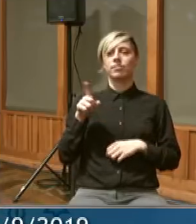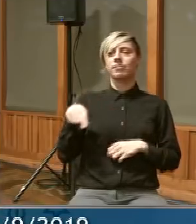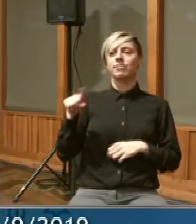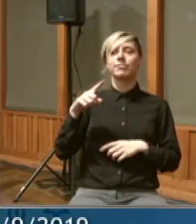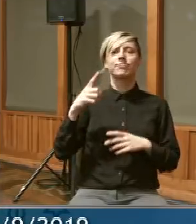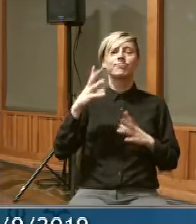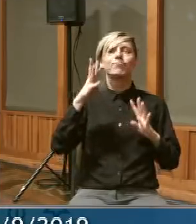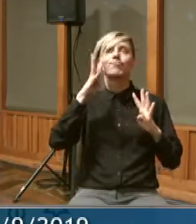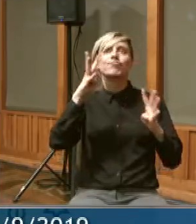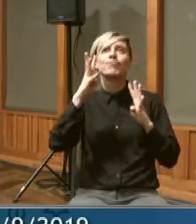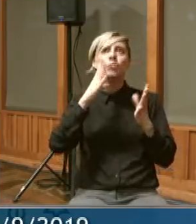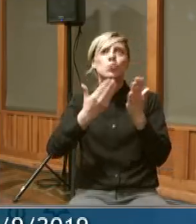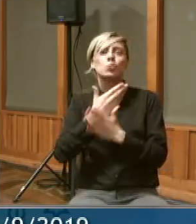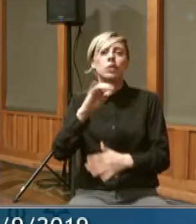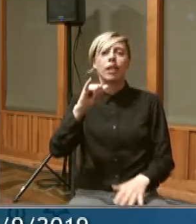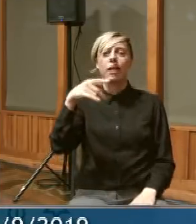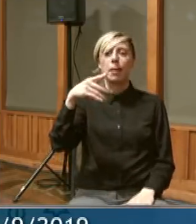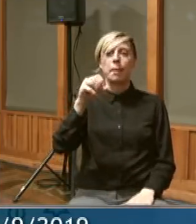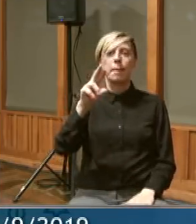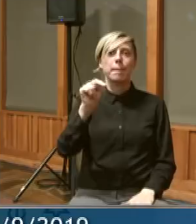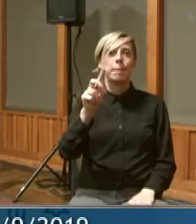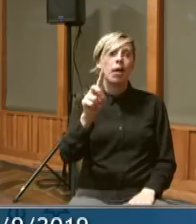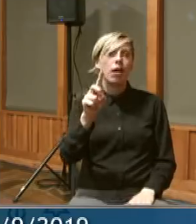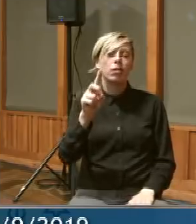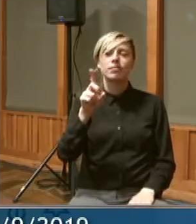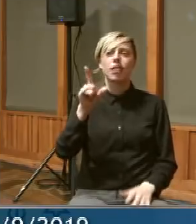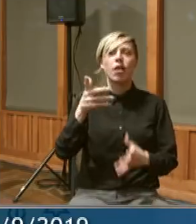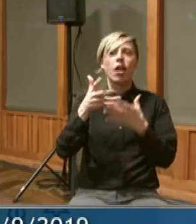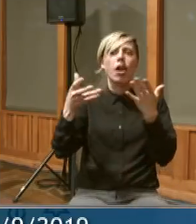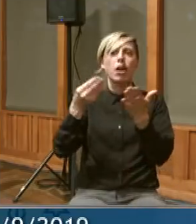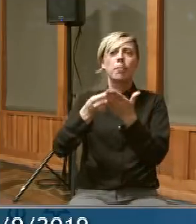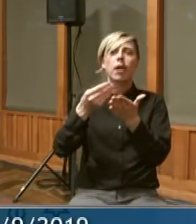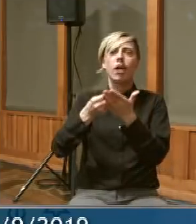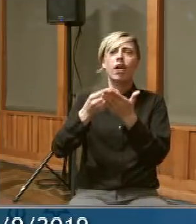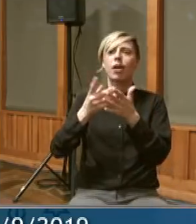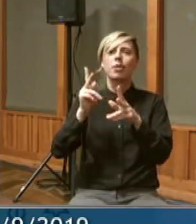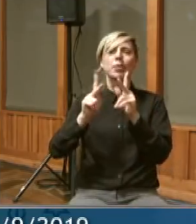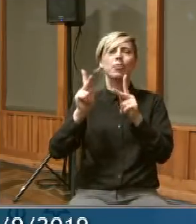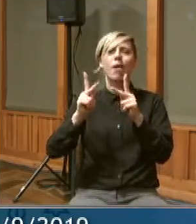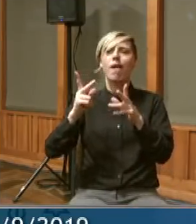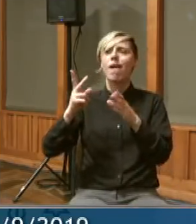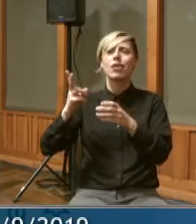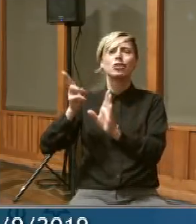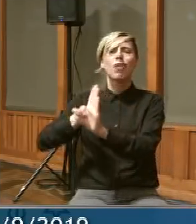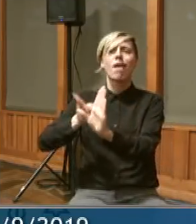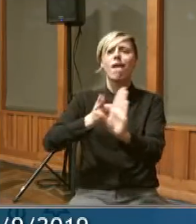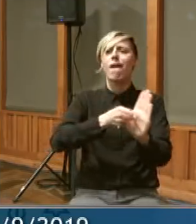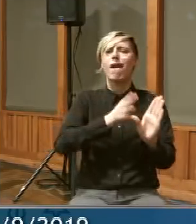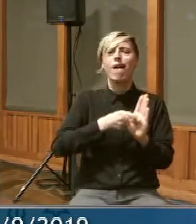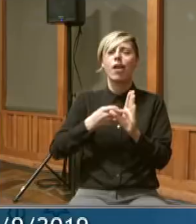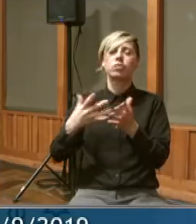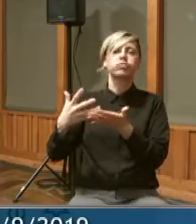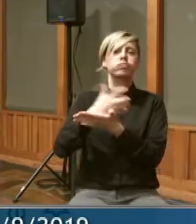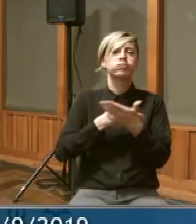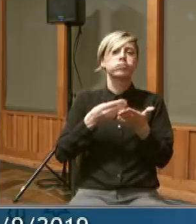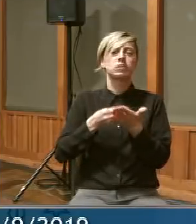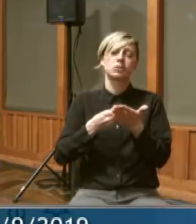A POOL. I'M NOT QUALIFIED TO COME UP WITH A NEW, THE NEWEST, COOLEST THINGS LIKE POUND. THAT'S A LOT OF MONEY THAT PEOPLE BRING IN.